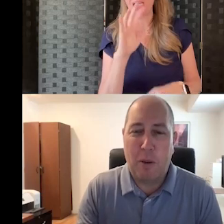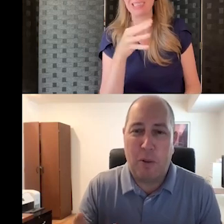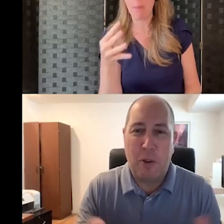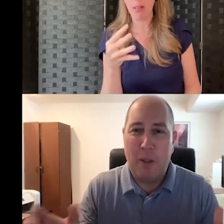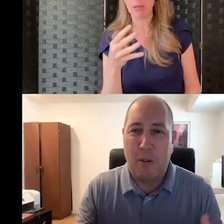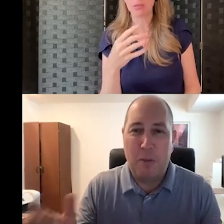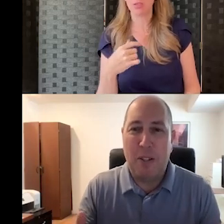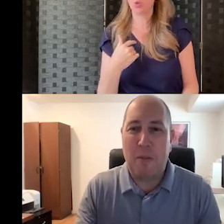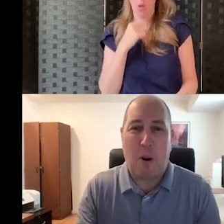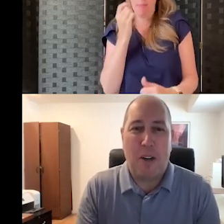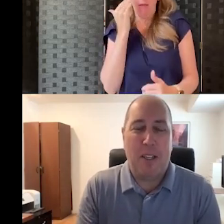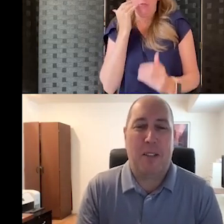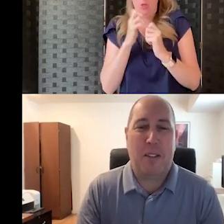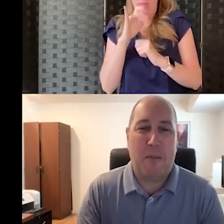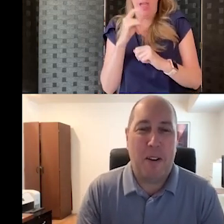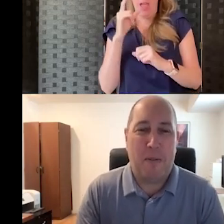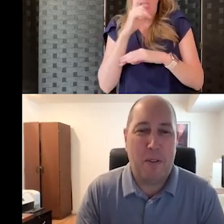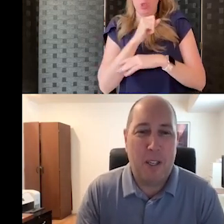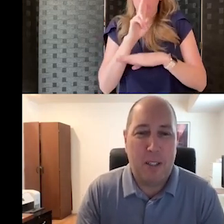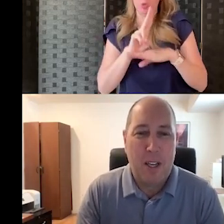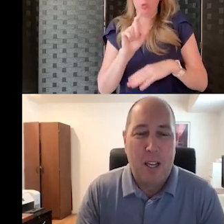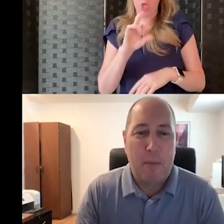I'm presuming they were using some ARIA stuff therefore grids.